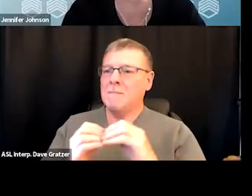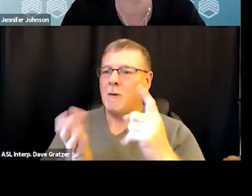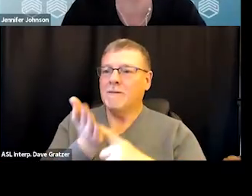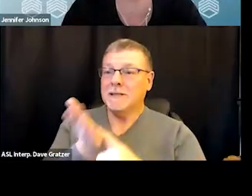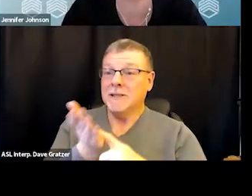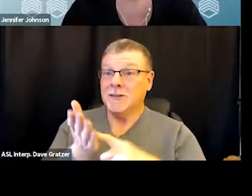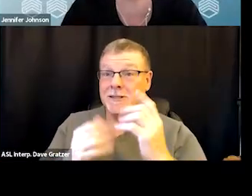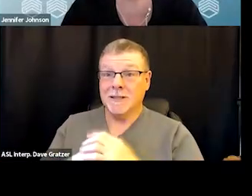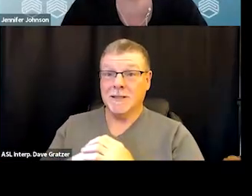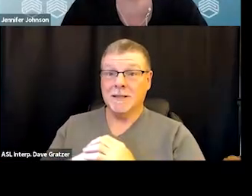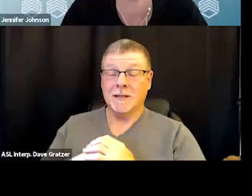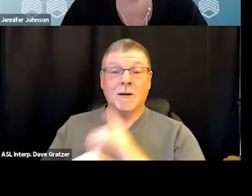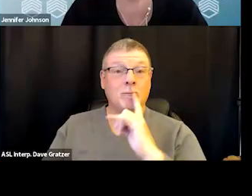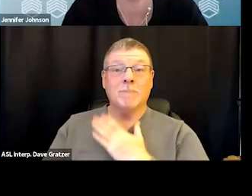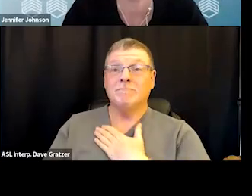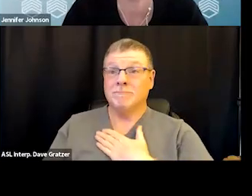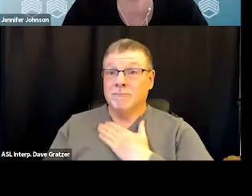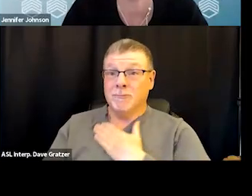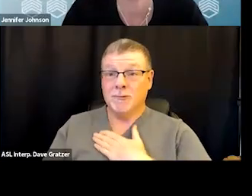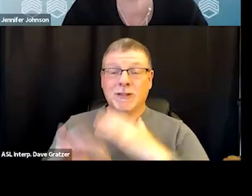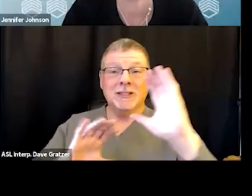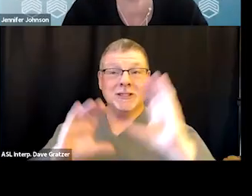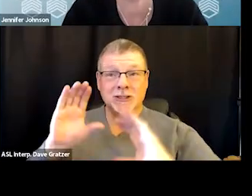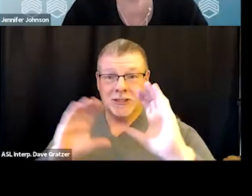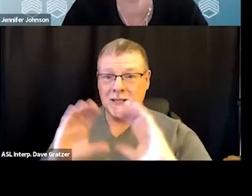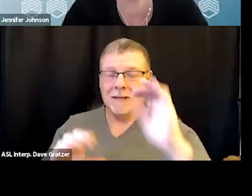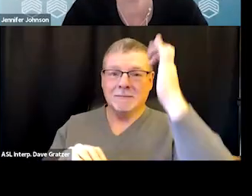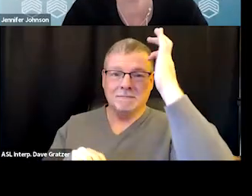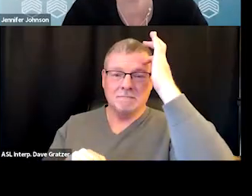So, uh, I really appreciate all the chats, um, that have come through, and